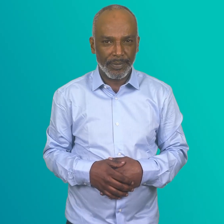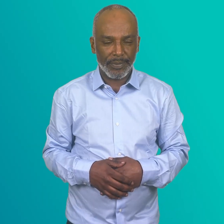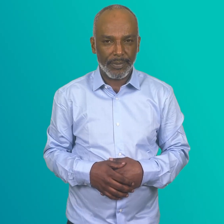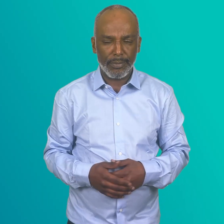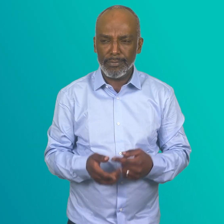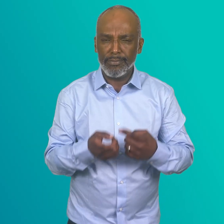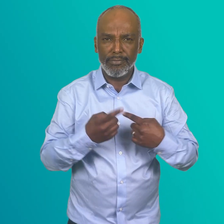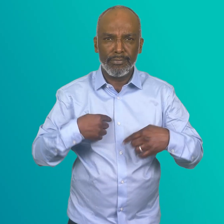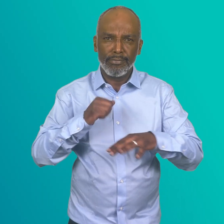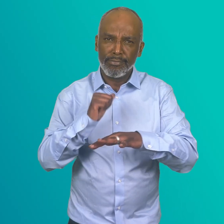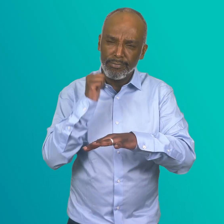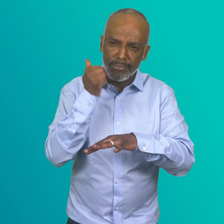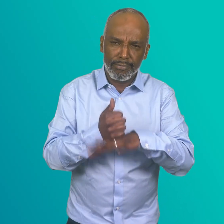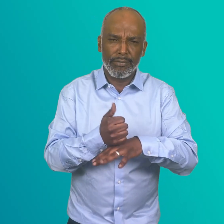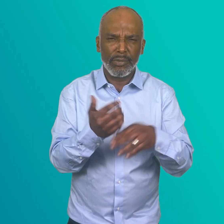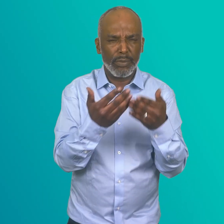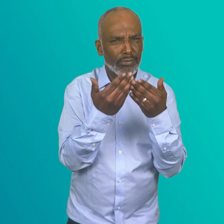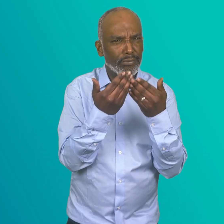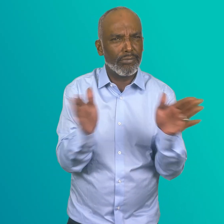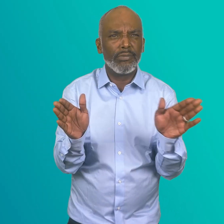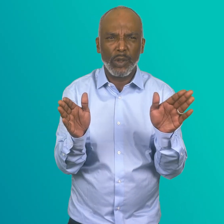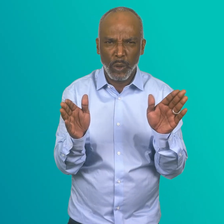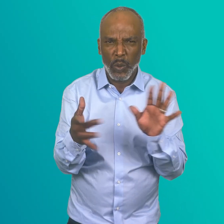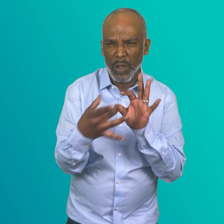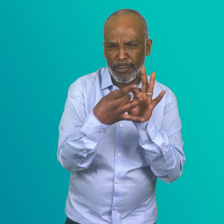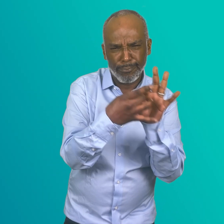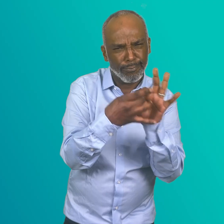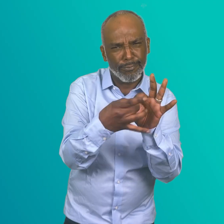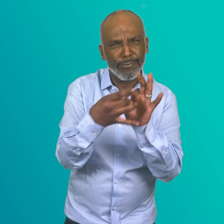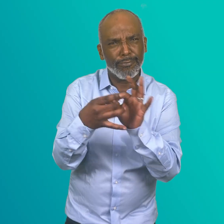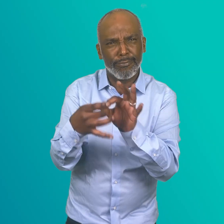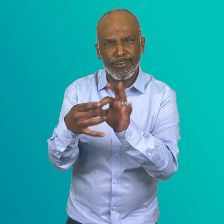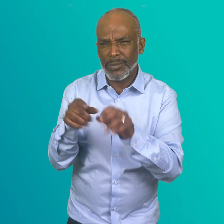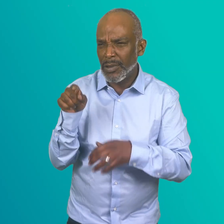We also set out our commitment to a wider programme of engagement